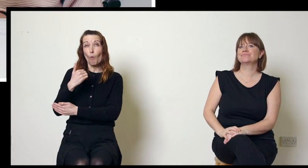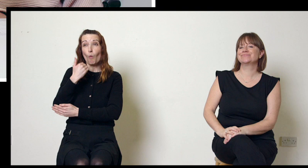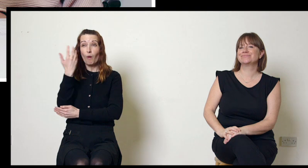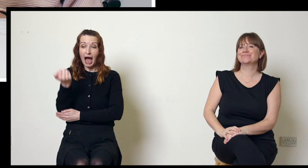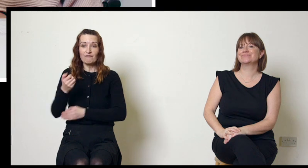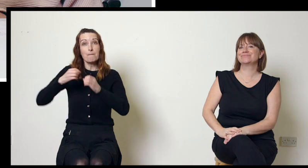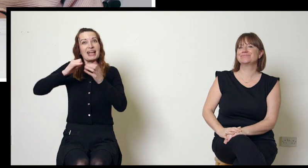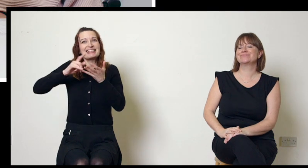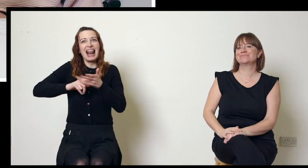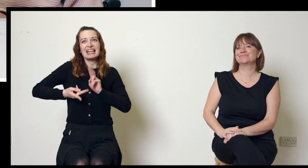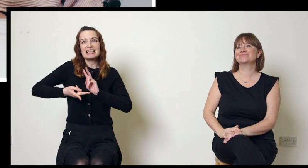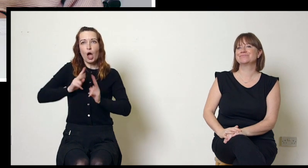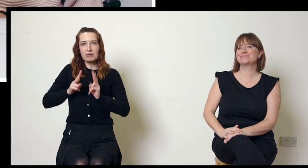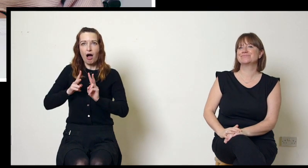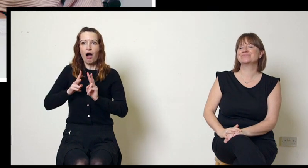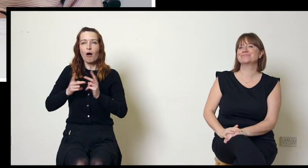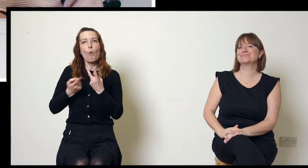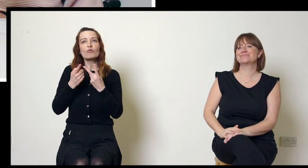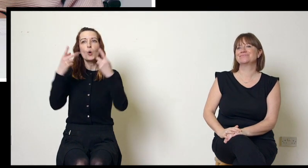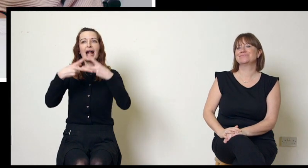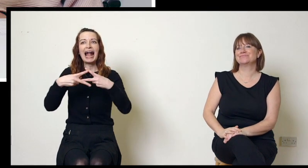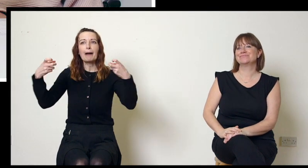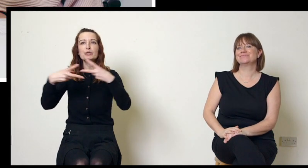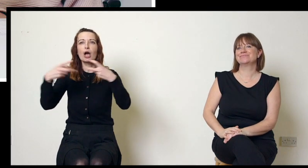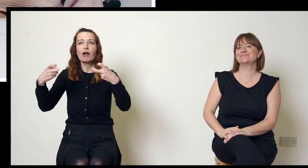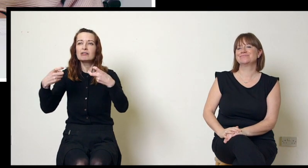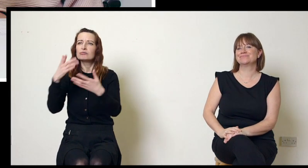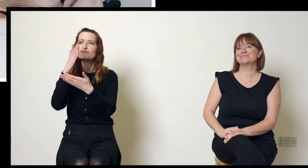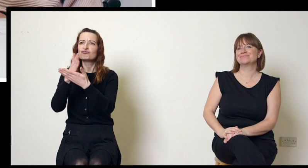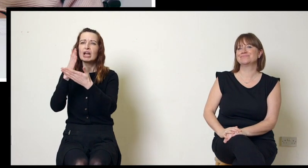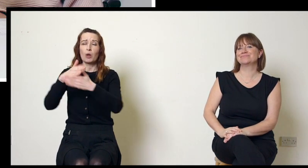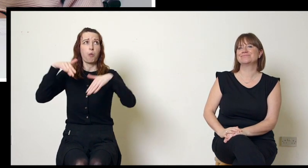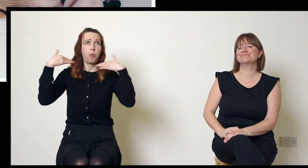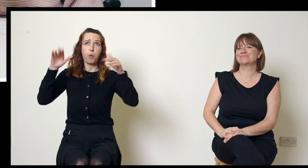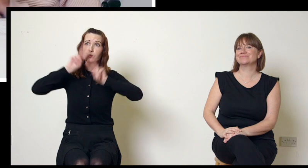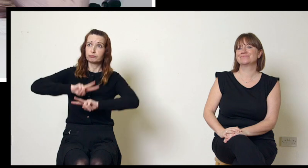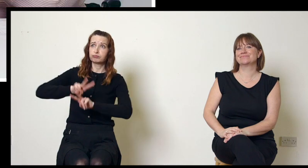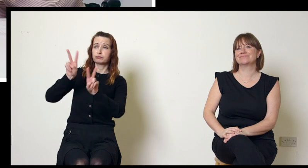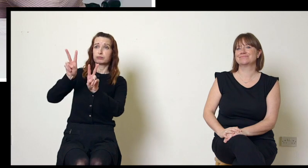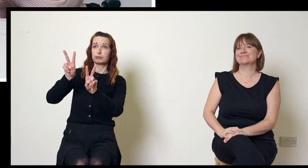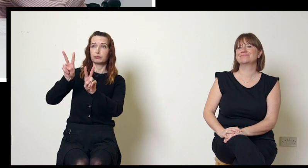interpretation and also captioning as well, which is really amazing to see because… Captioning is?